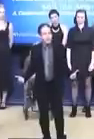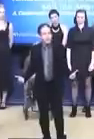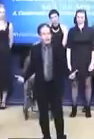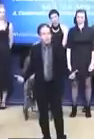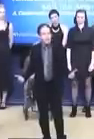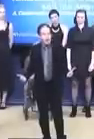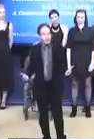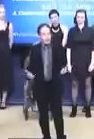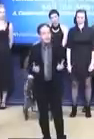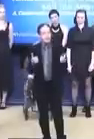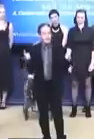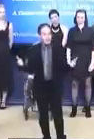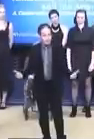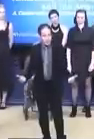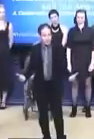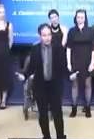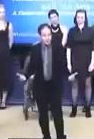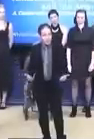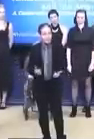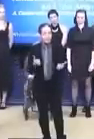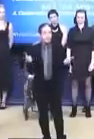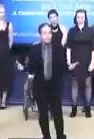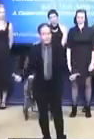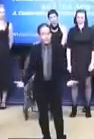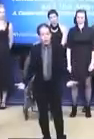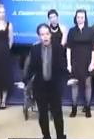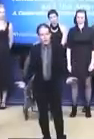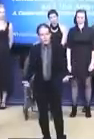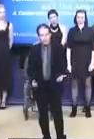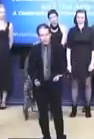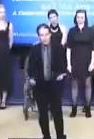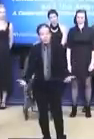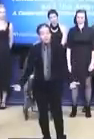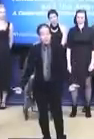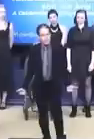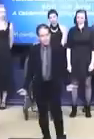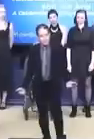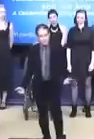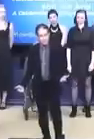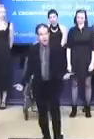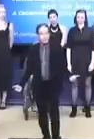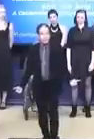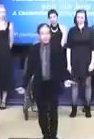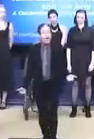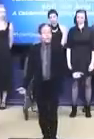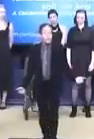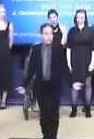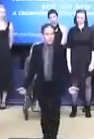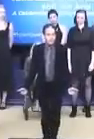Have found articulation of, and release from these then cries, was music: pop music, rock music.